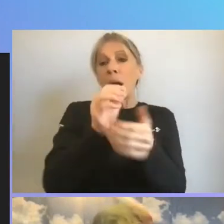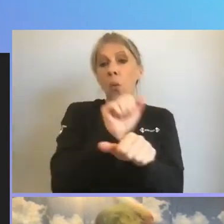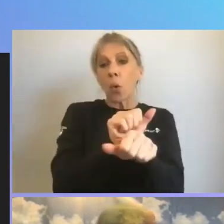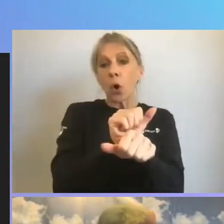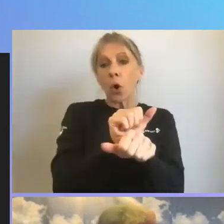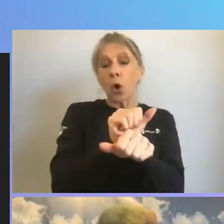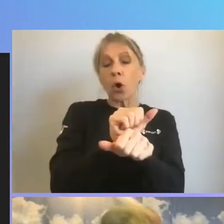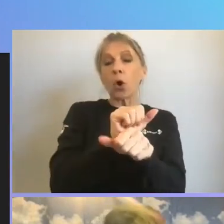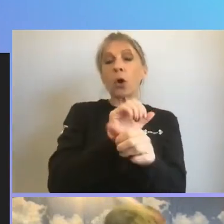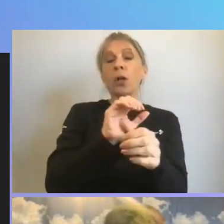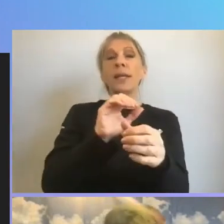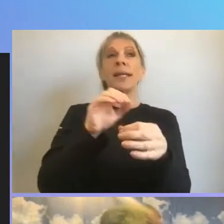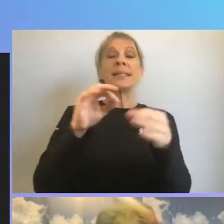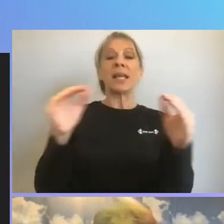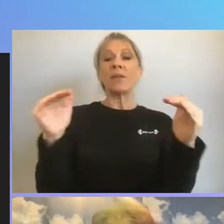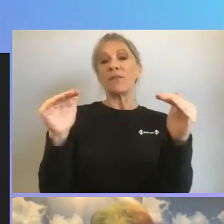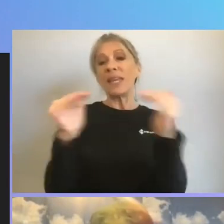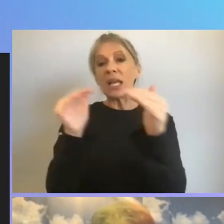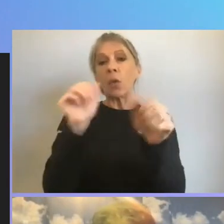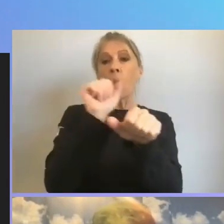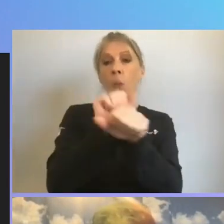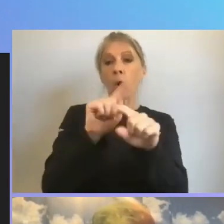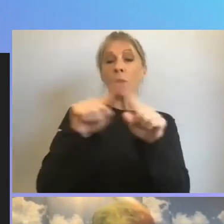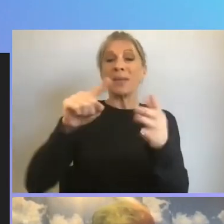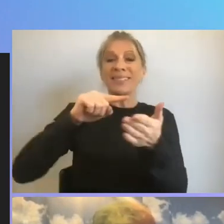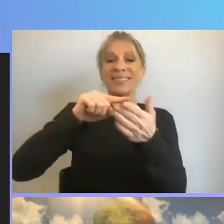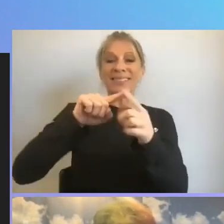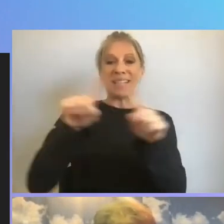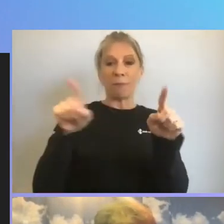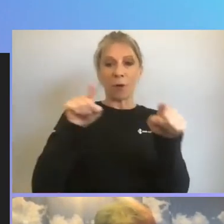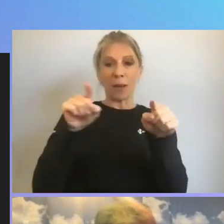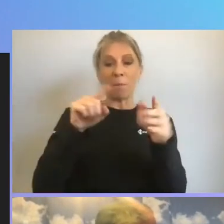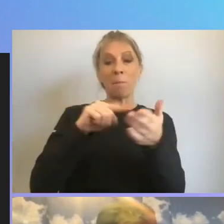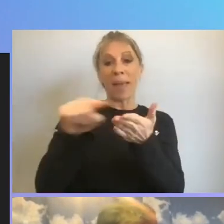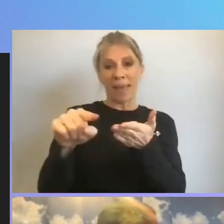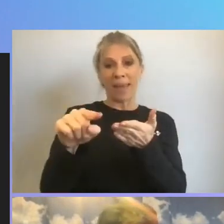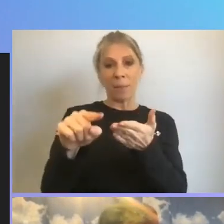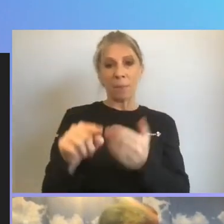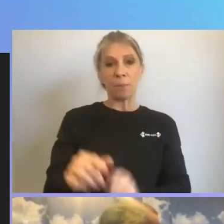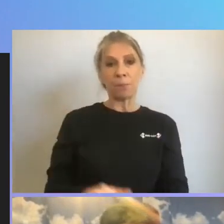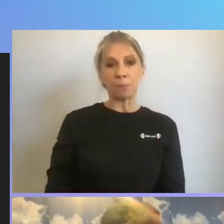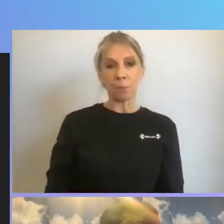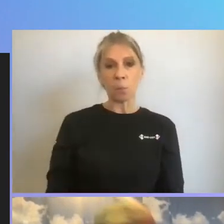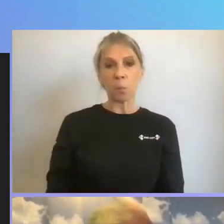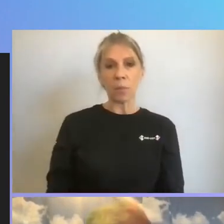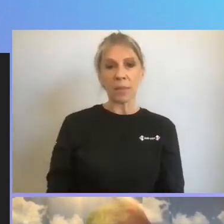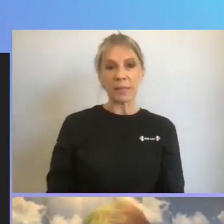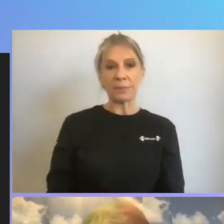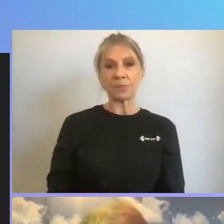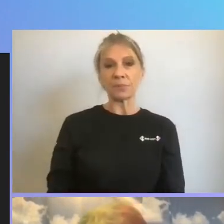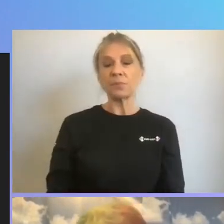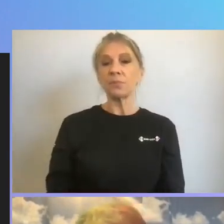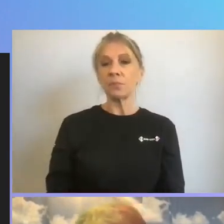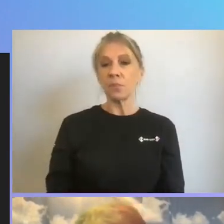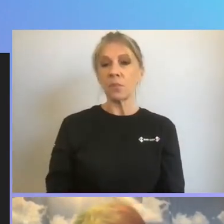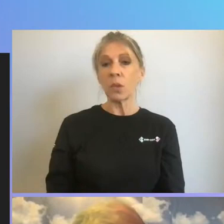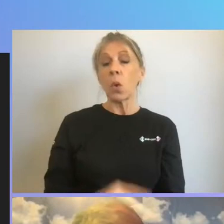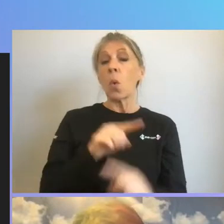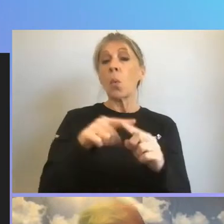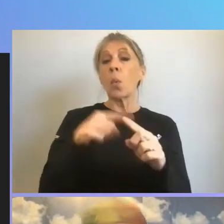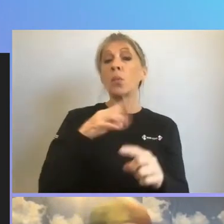equal work, but different pay.